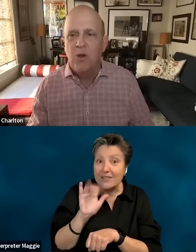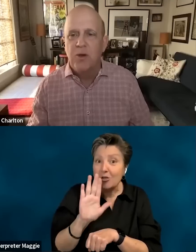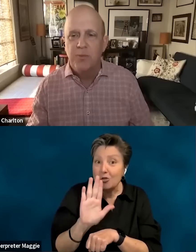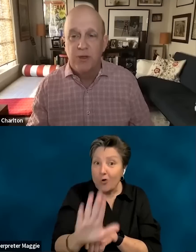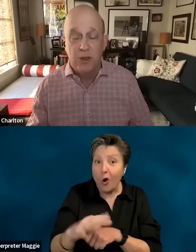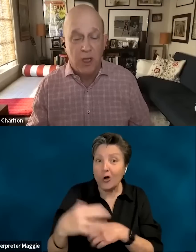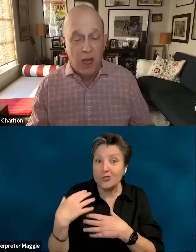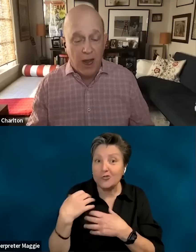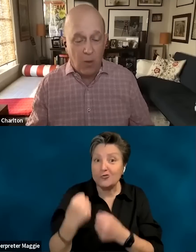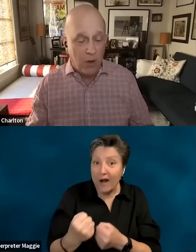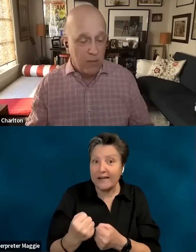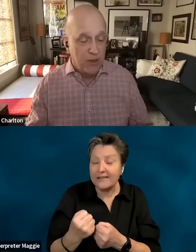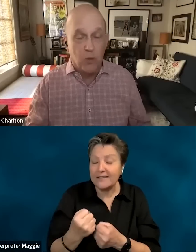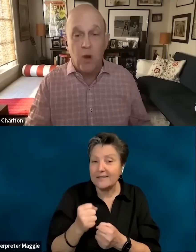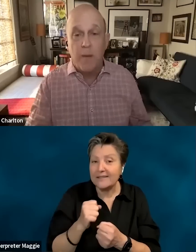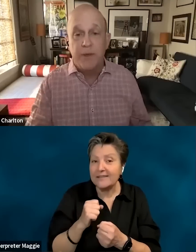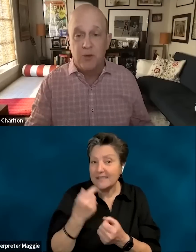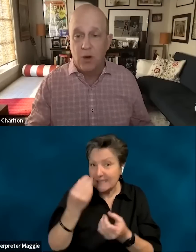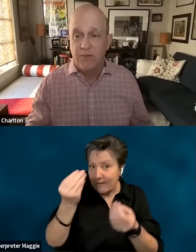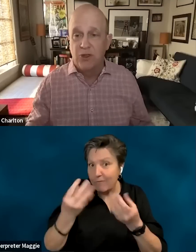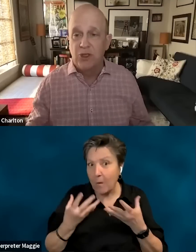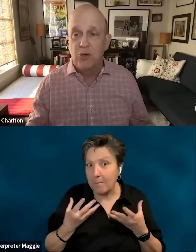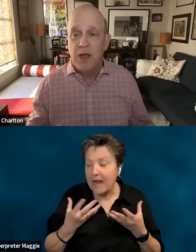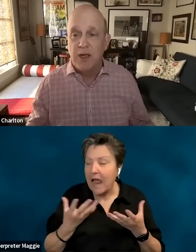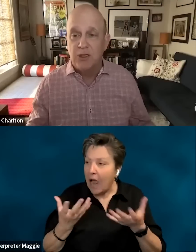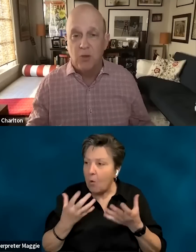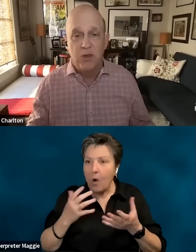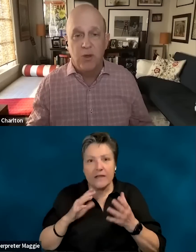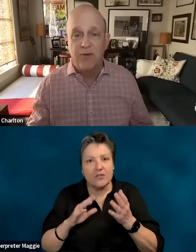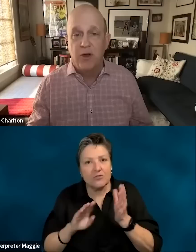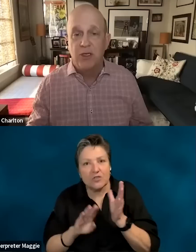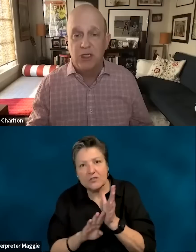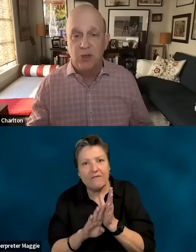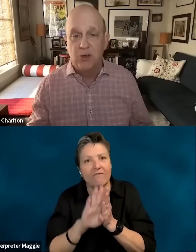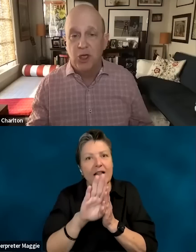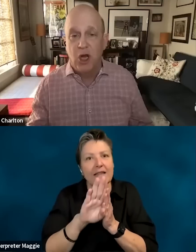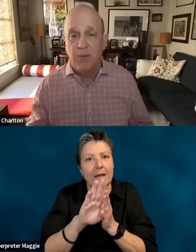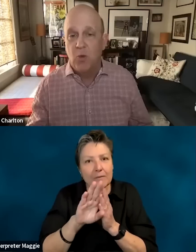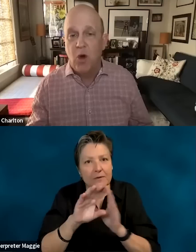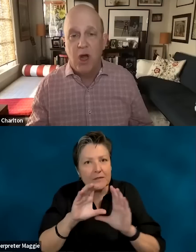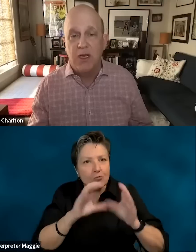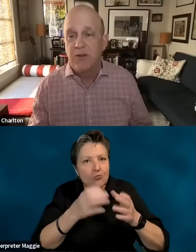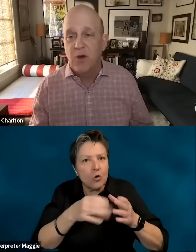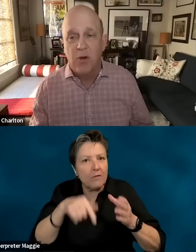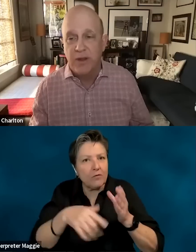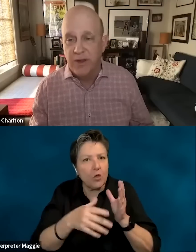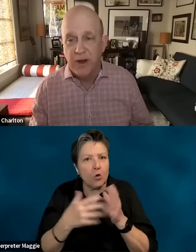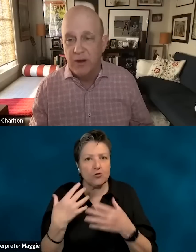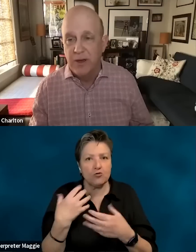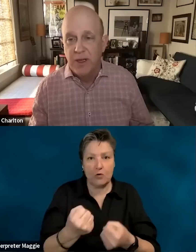So I want you to build a repertoire of those strengths. So when you have an audition or a job, you walk in and they're already there